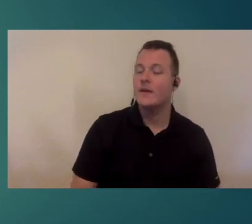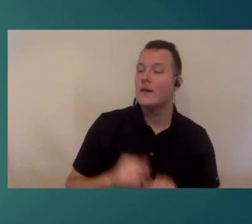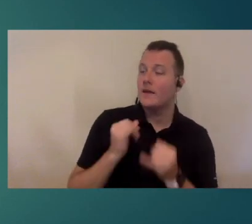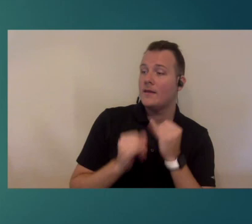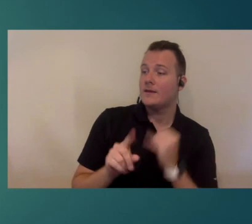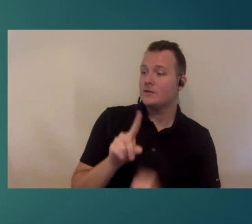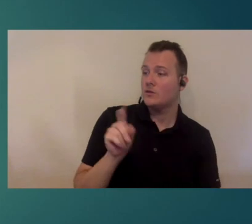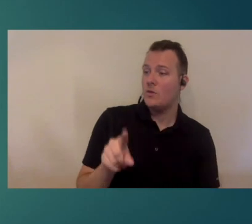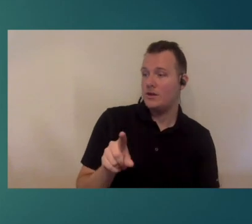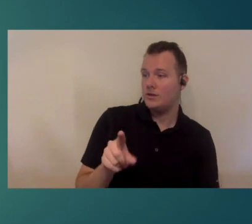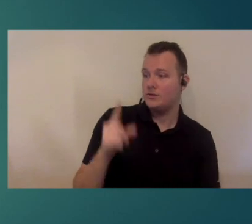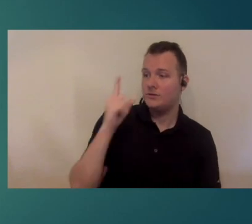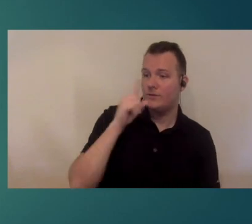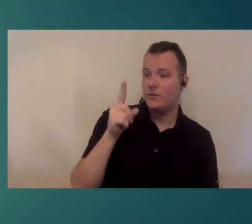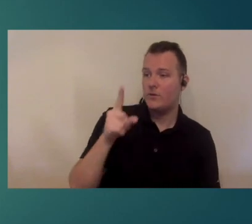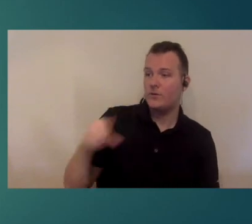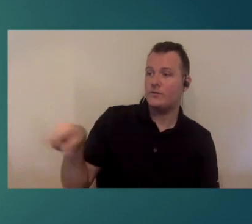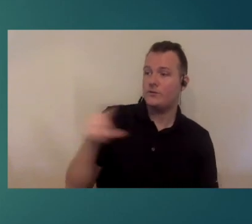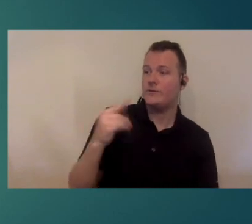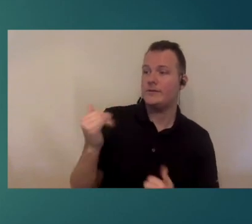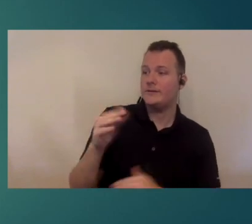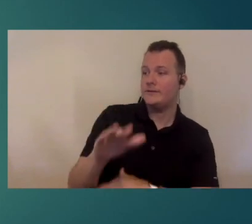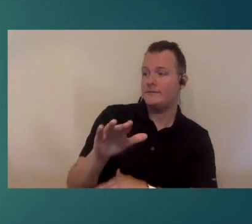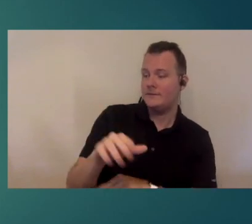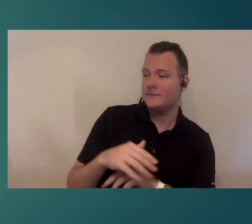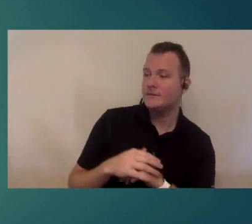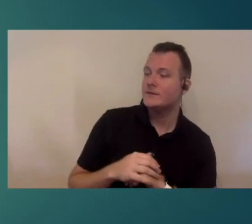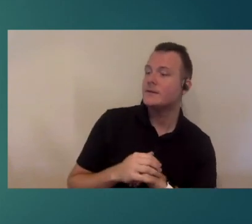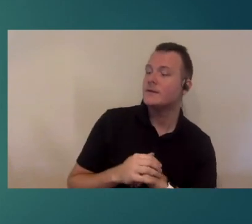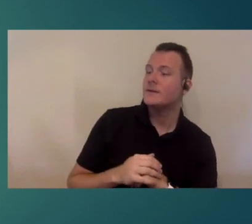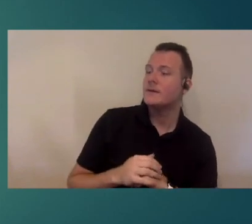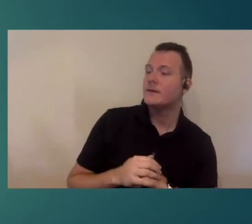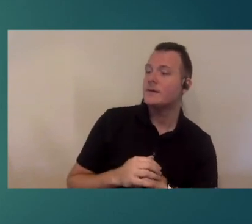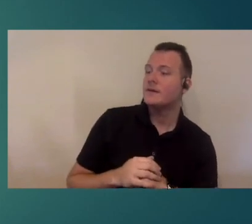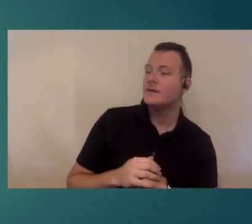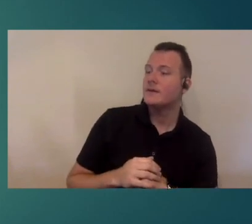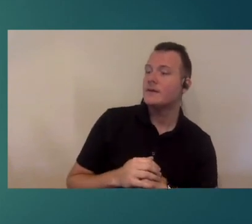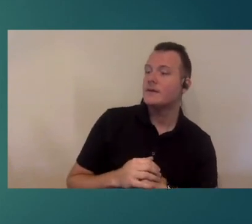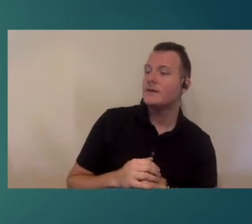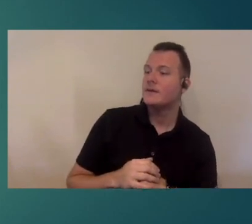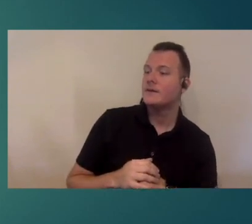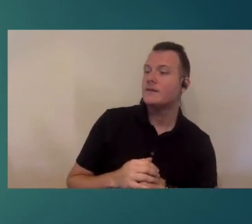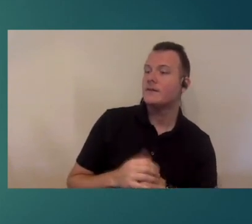question that I have for you this evening is: what do- what do each of you